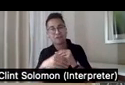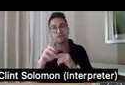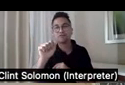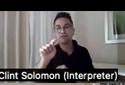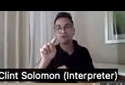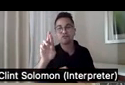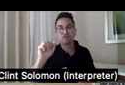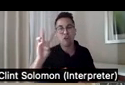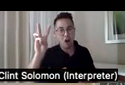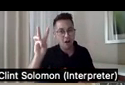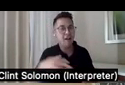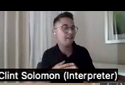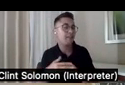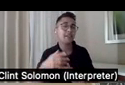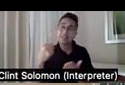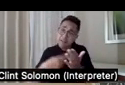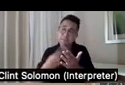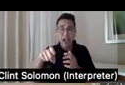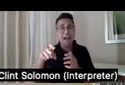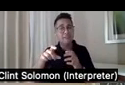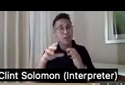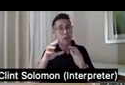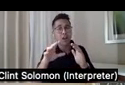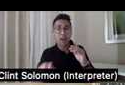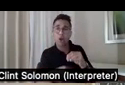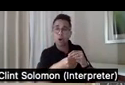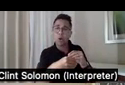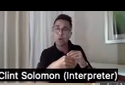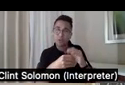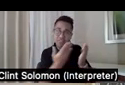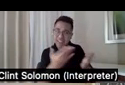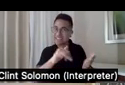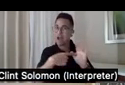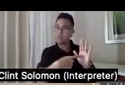include things that represent a negative experience because that's part of the authentic